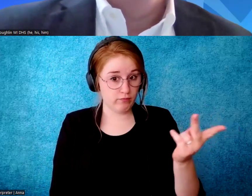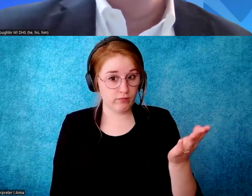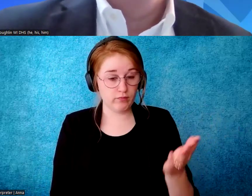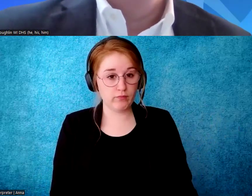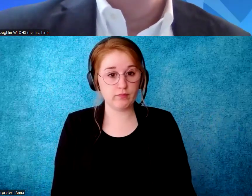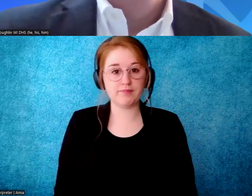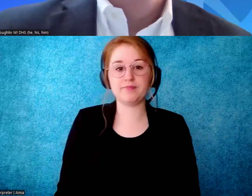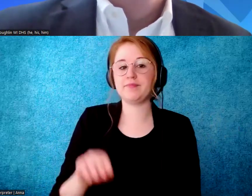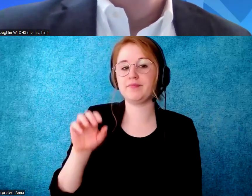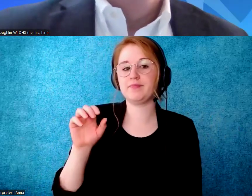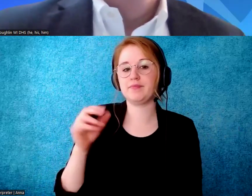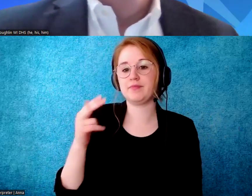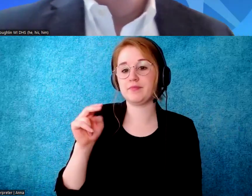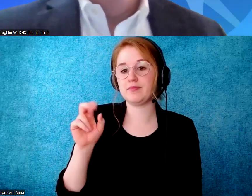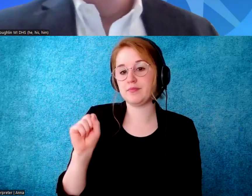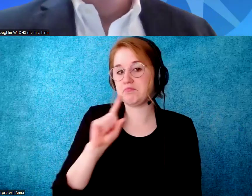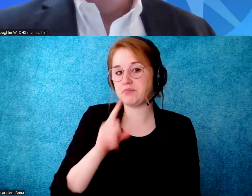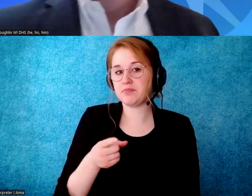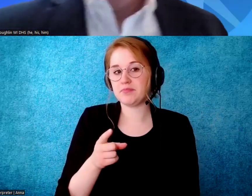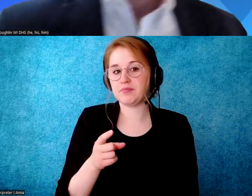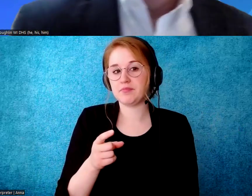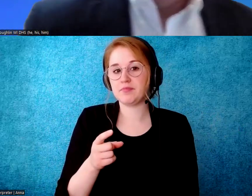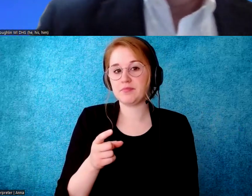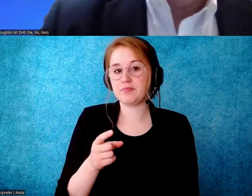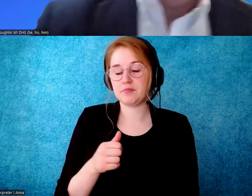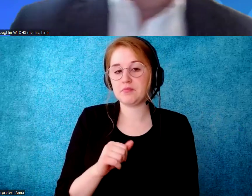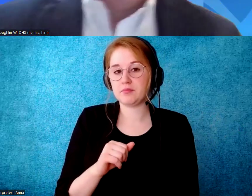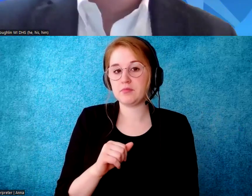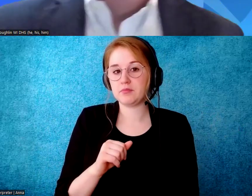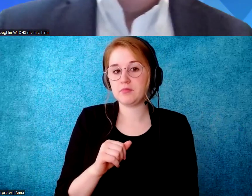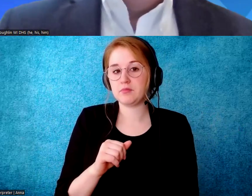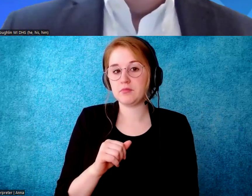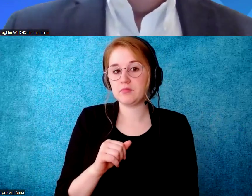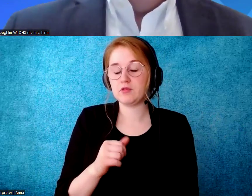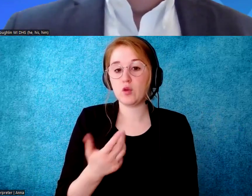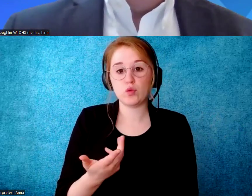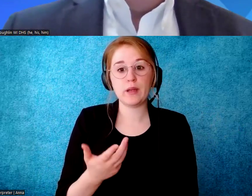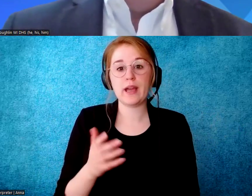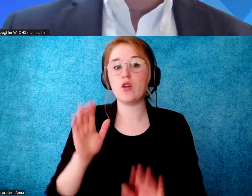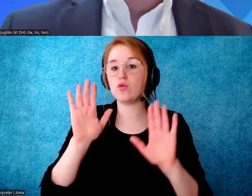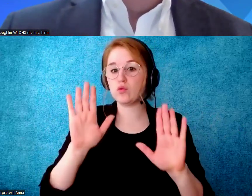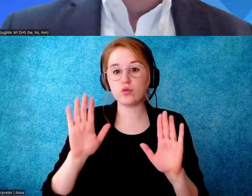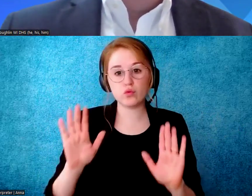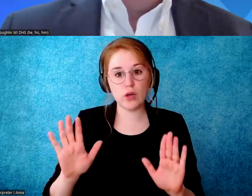Sure. We had really great vetted by professionals on client side.